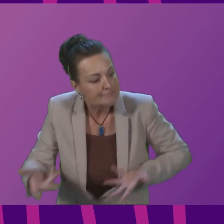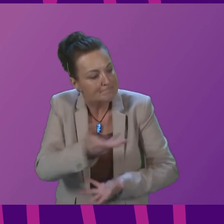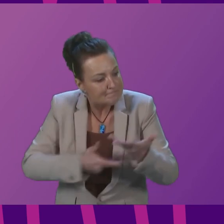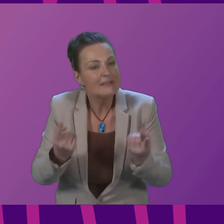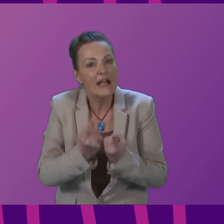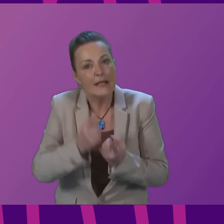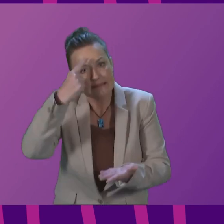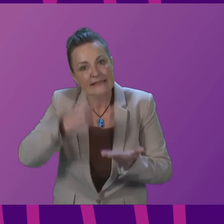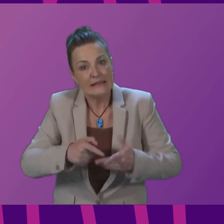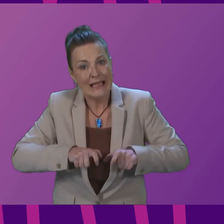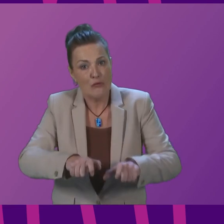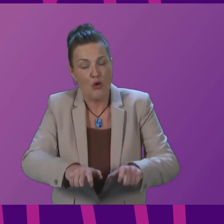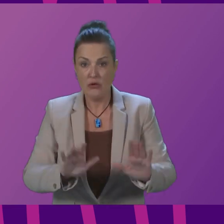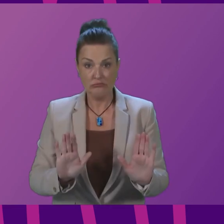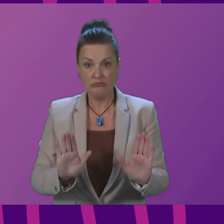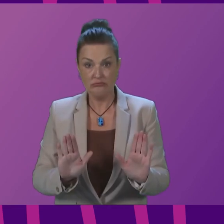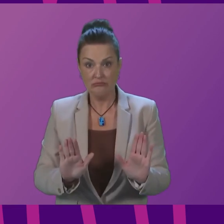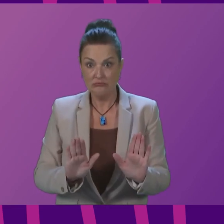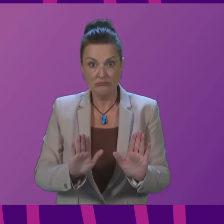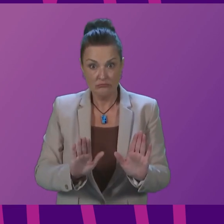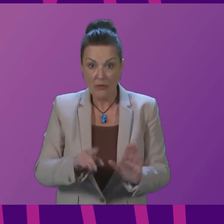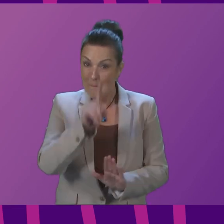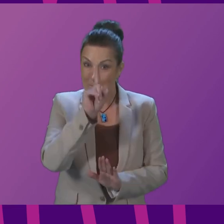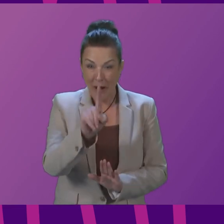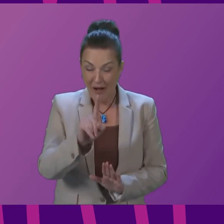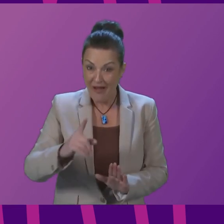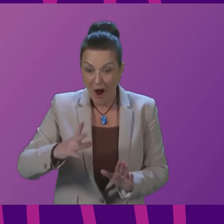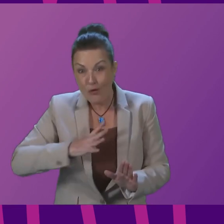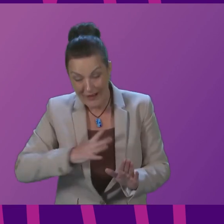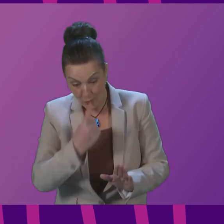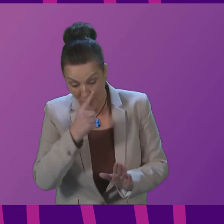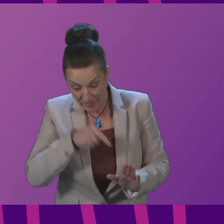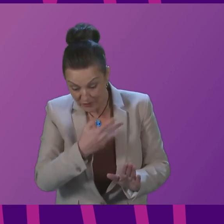However, that decision is clear in all the surrounding documentation.